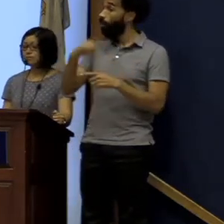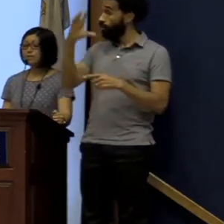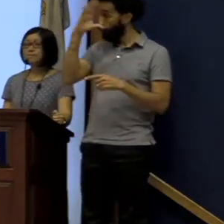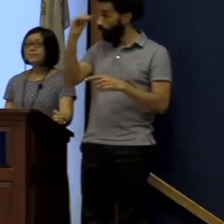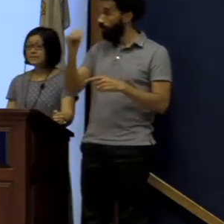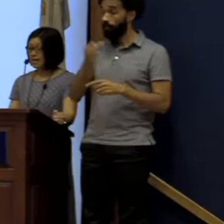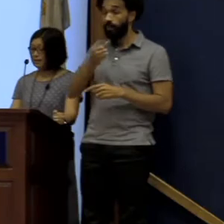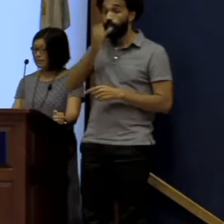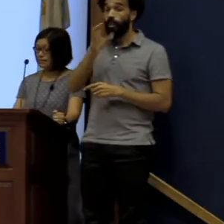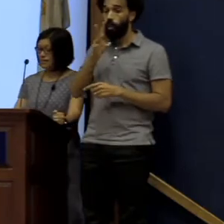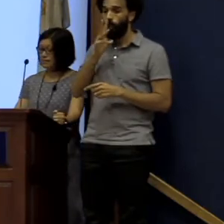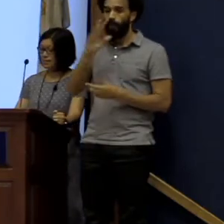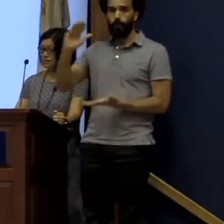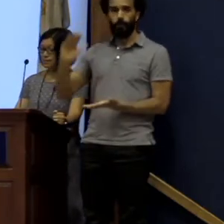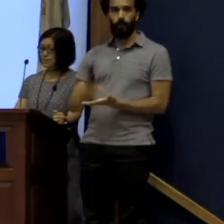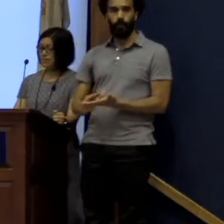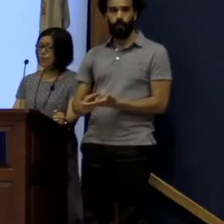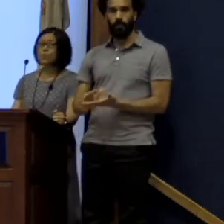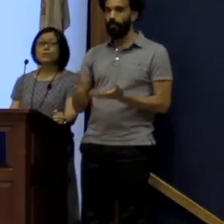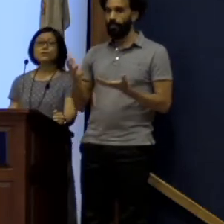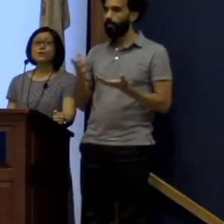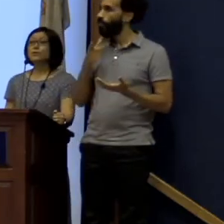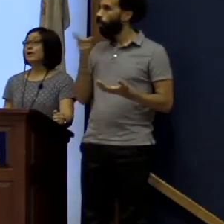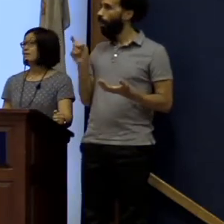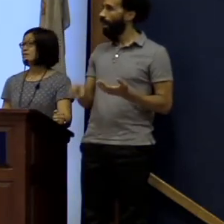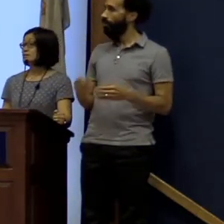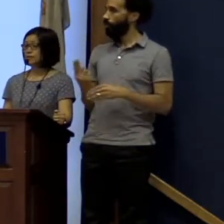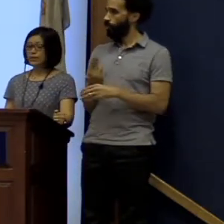Miss Ell the science classroom teacher was not aware that this was going on